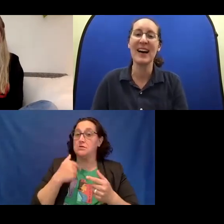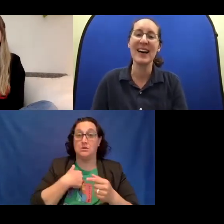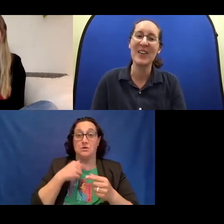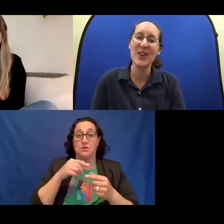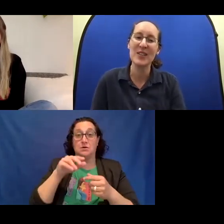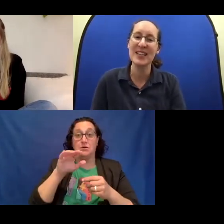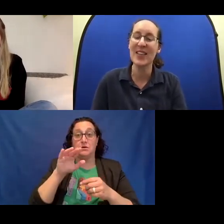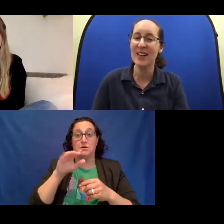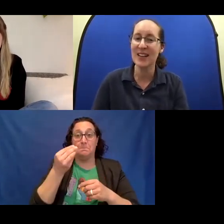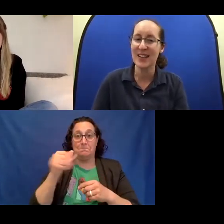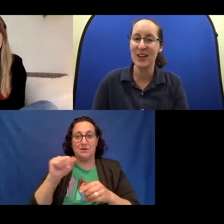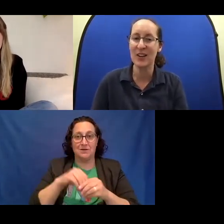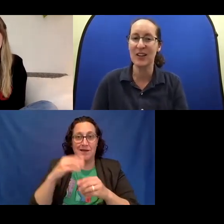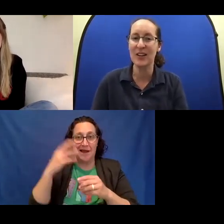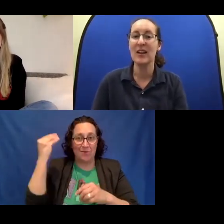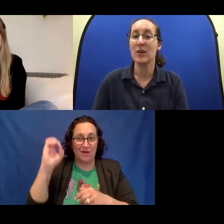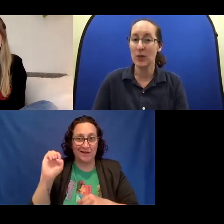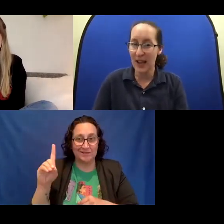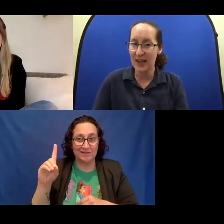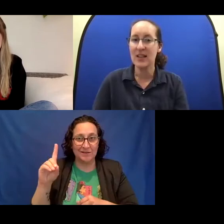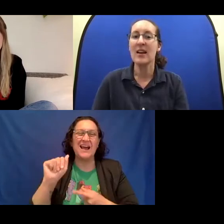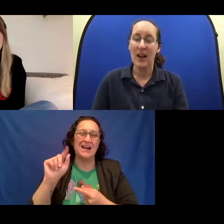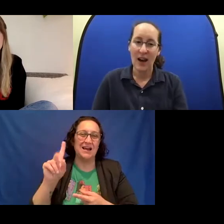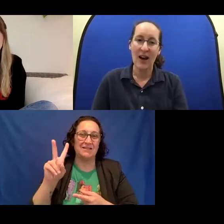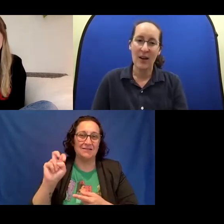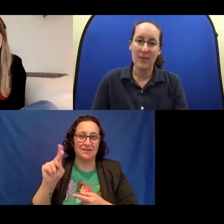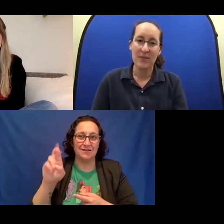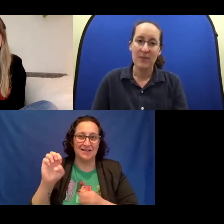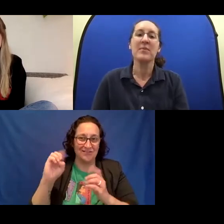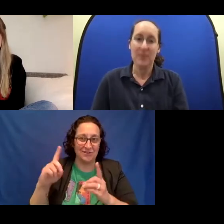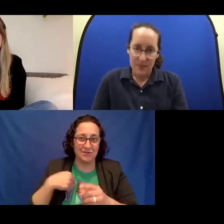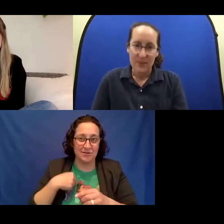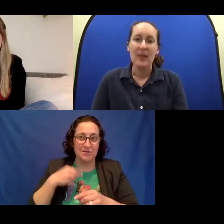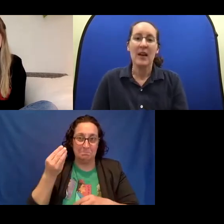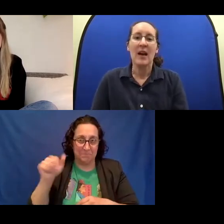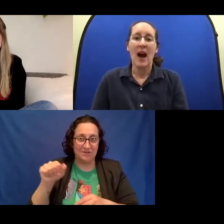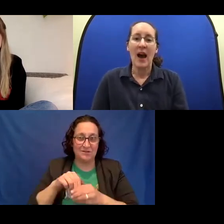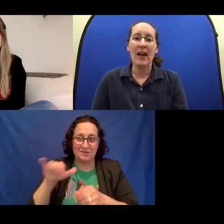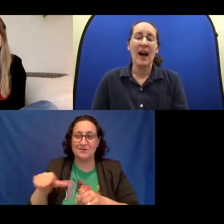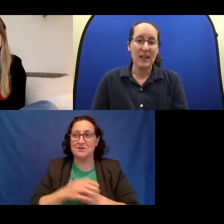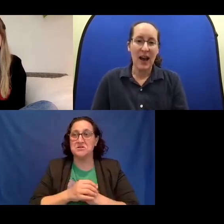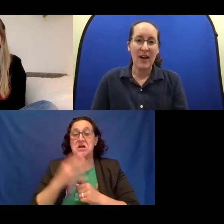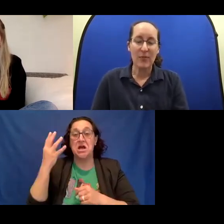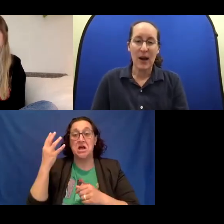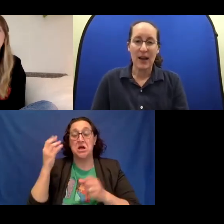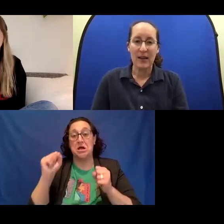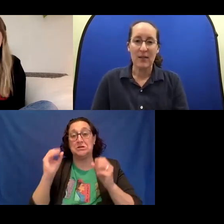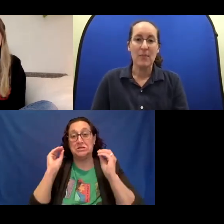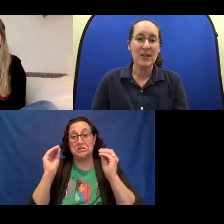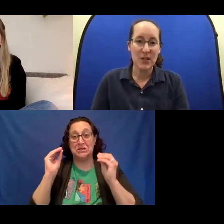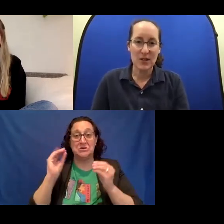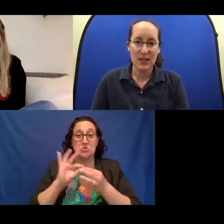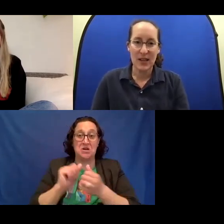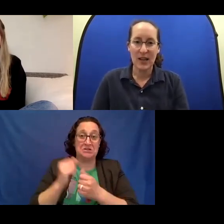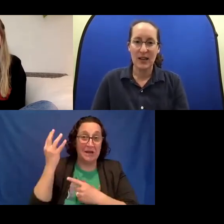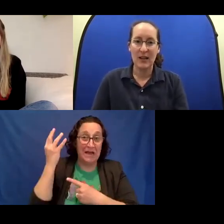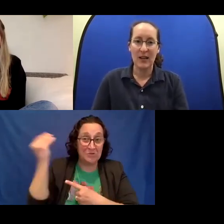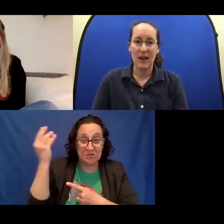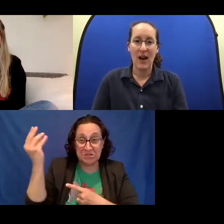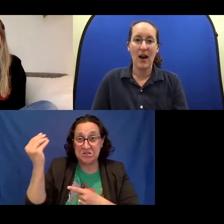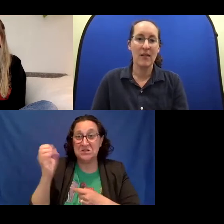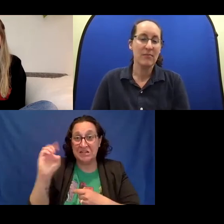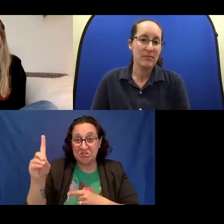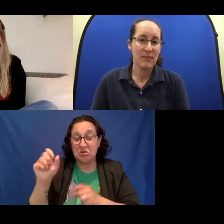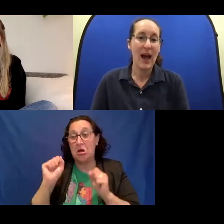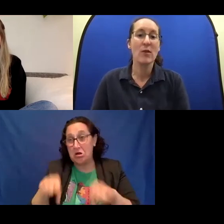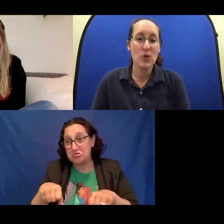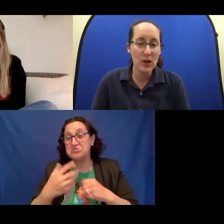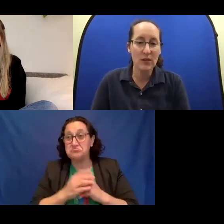if there was another class that I could create... I have my masters in Outdoor